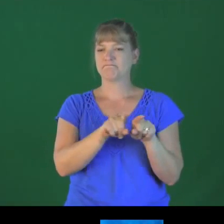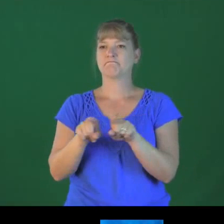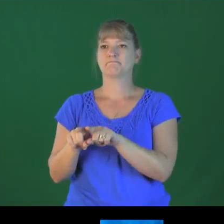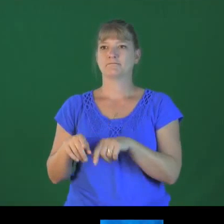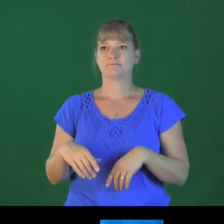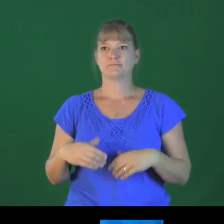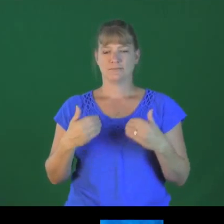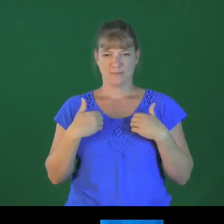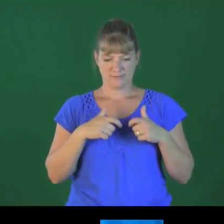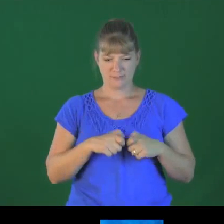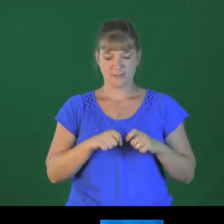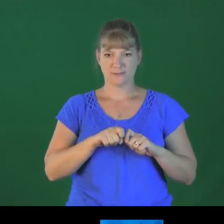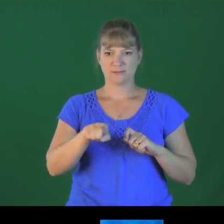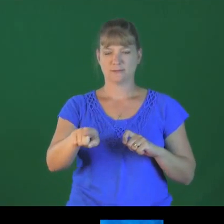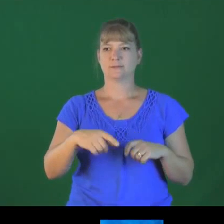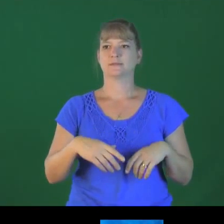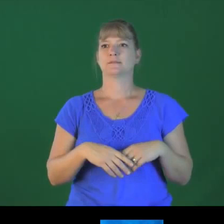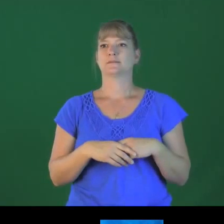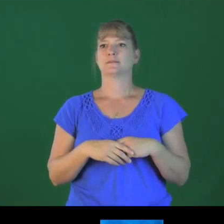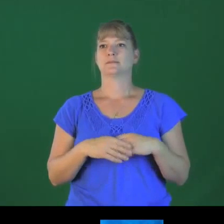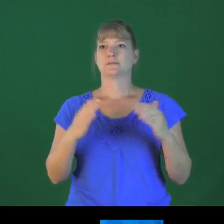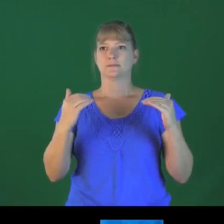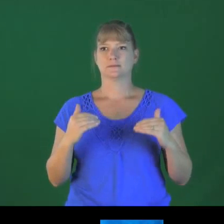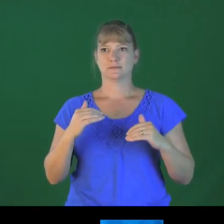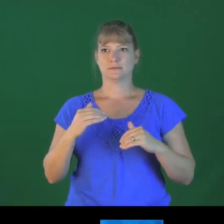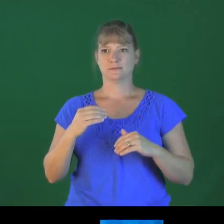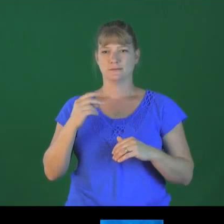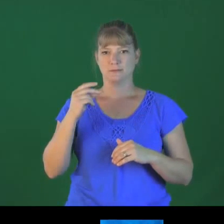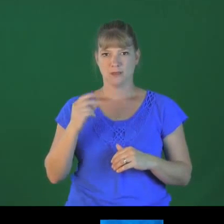They have text relay. They have on-site interpreting.